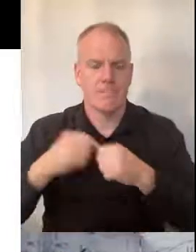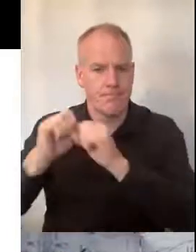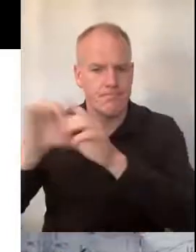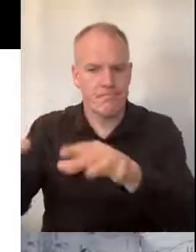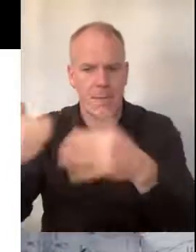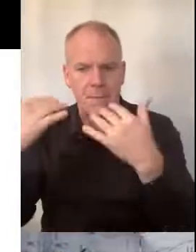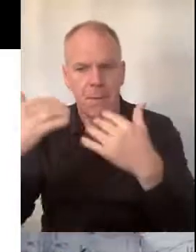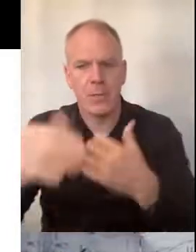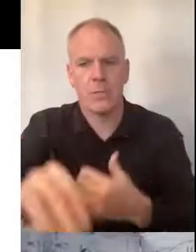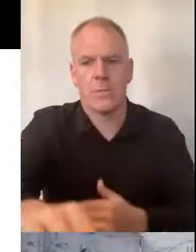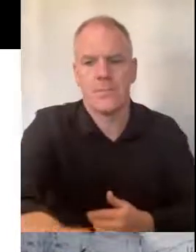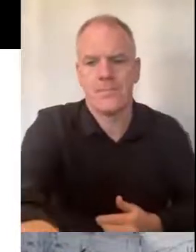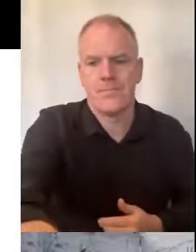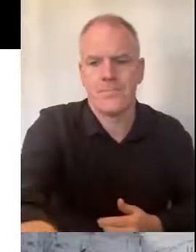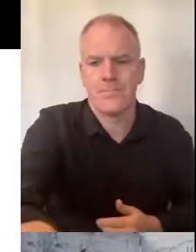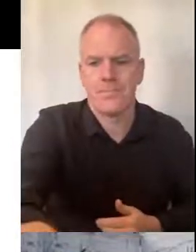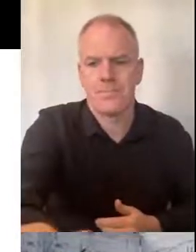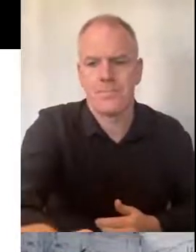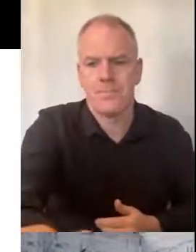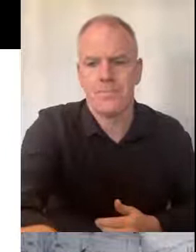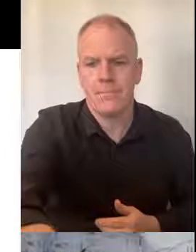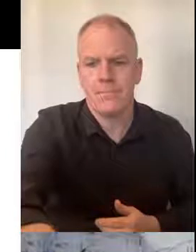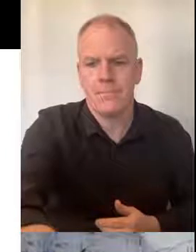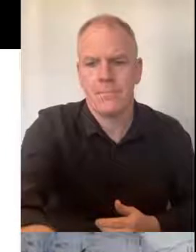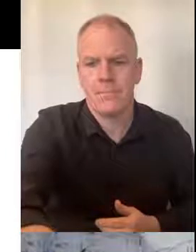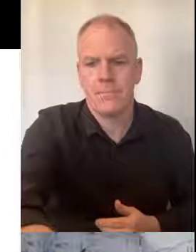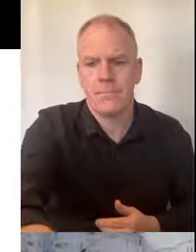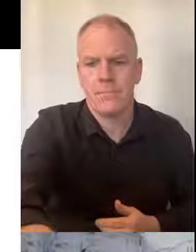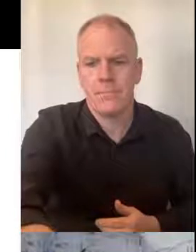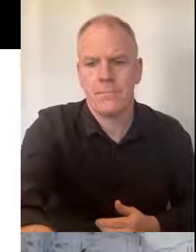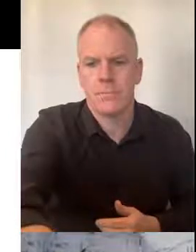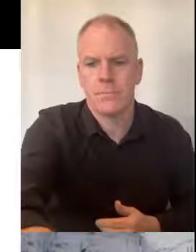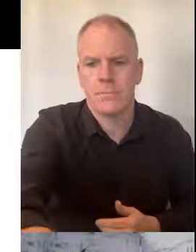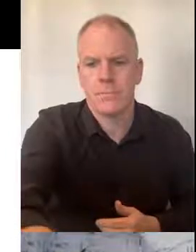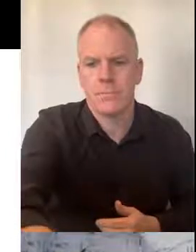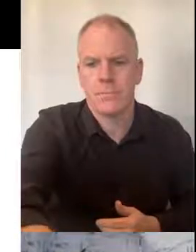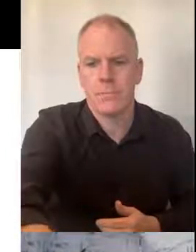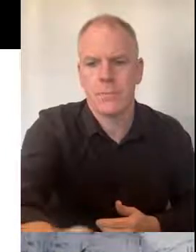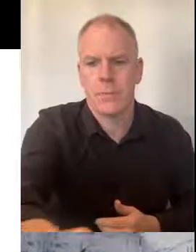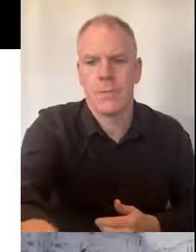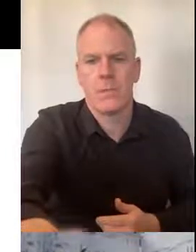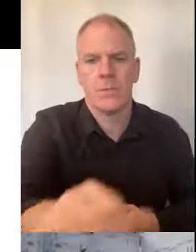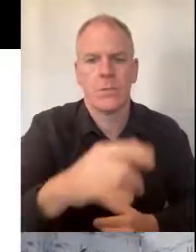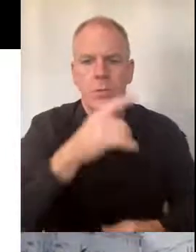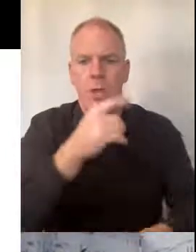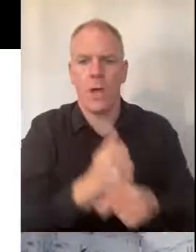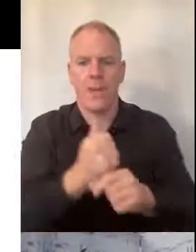but I would ask you in terms of accessibility to really think about that. If you're sharing a screenshot and